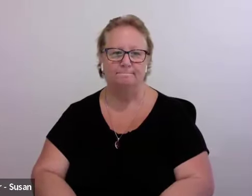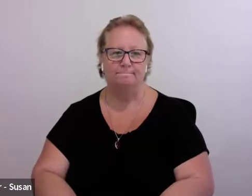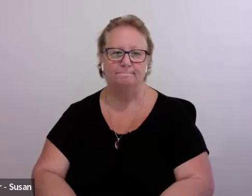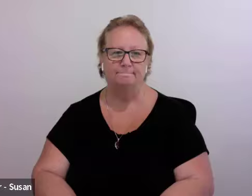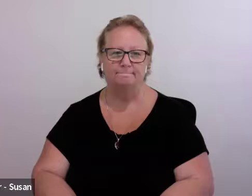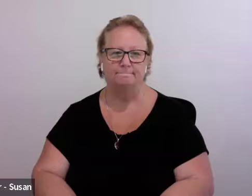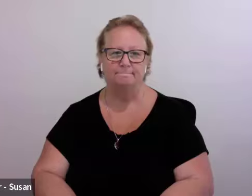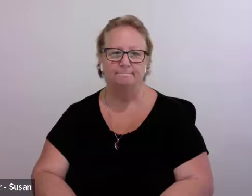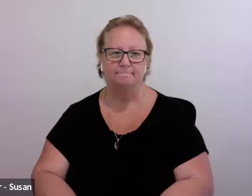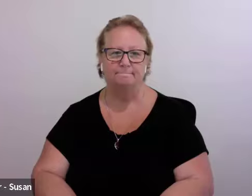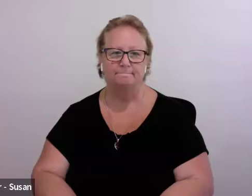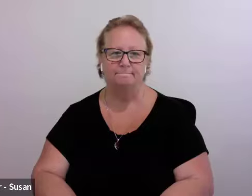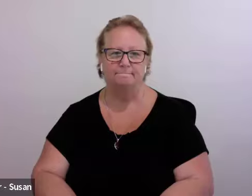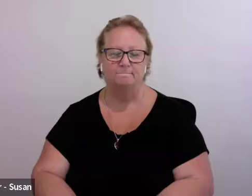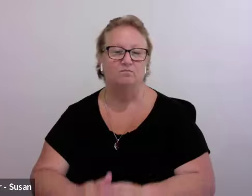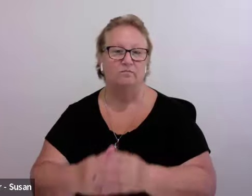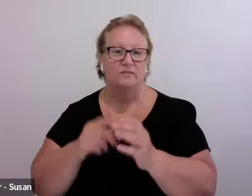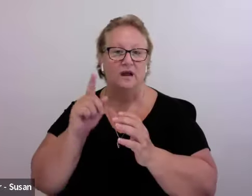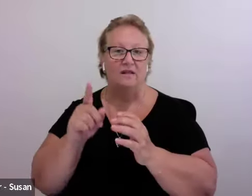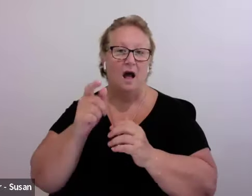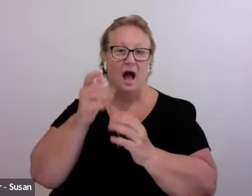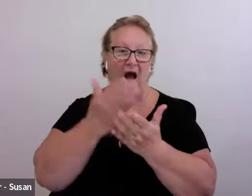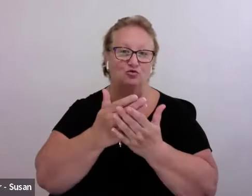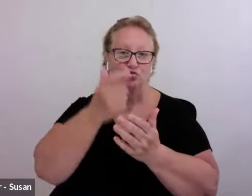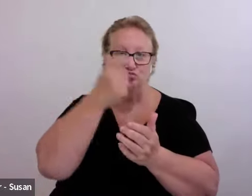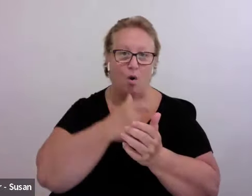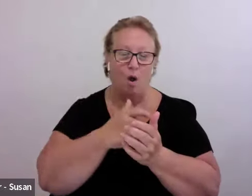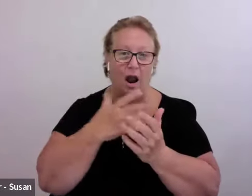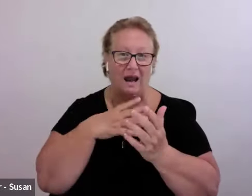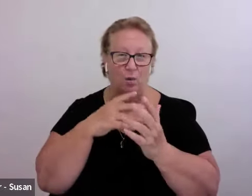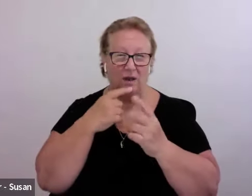direction. MARY: Kind of another additional question